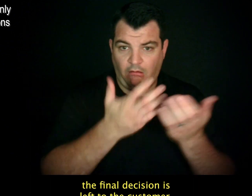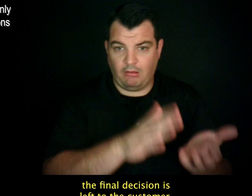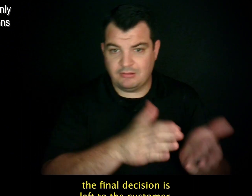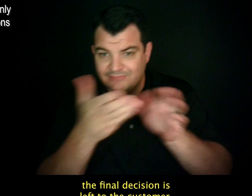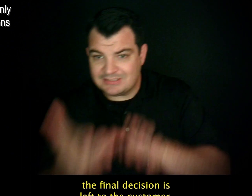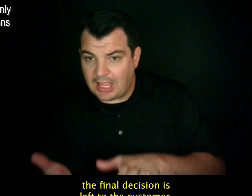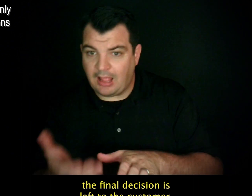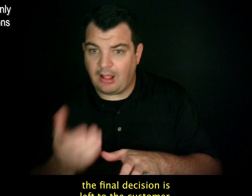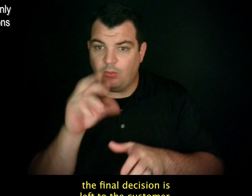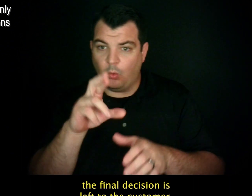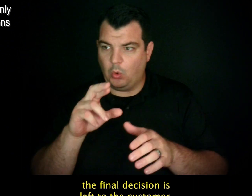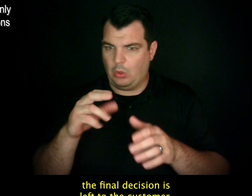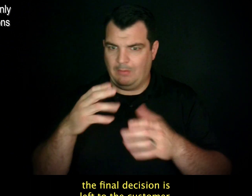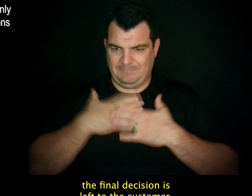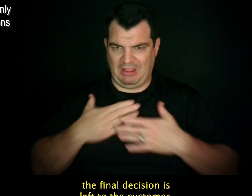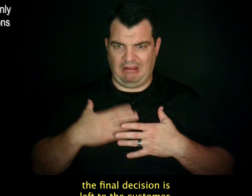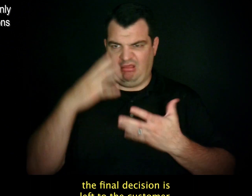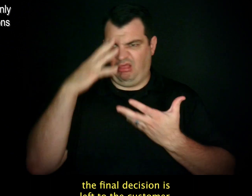the final decision is left to the customer.